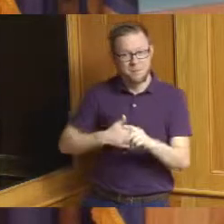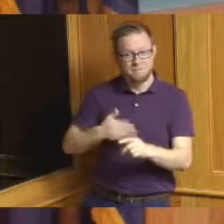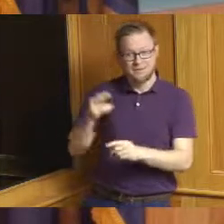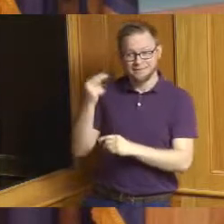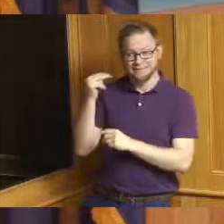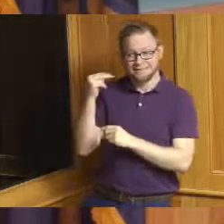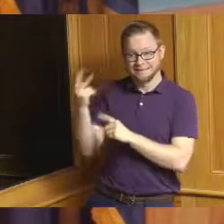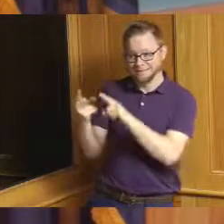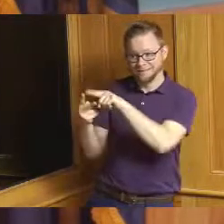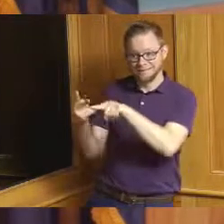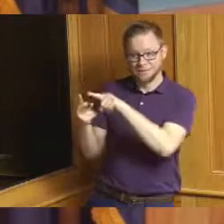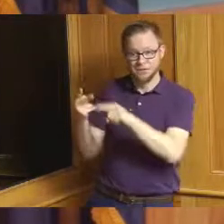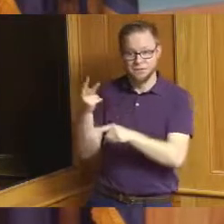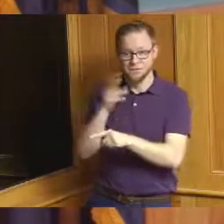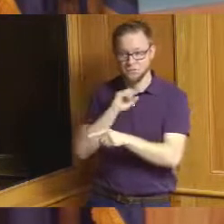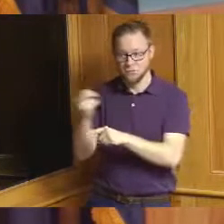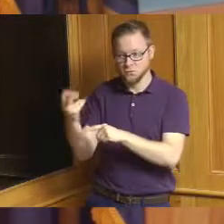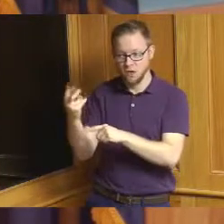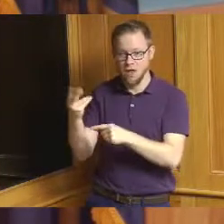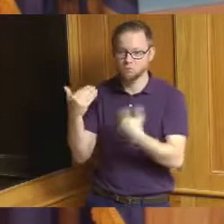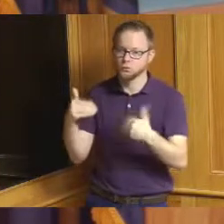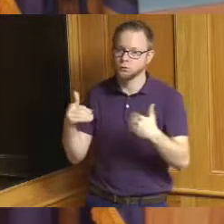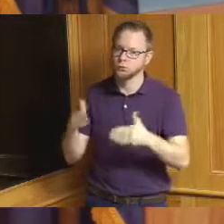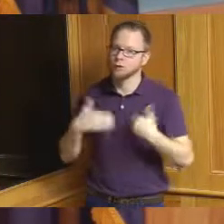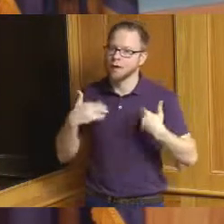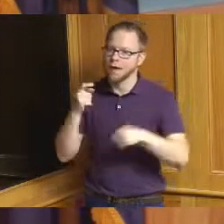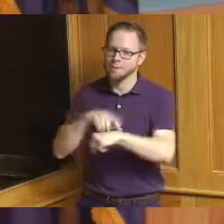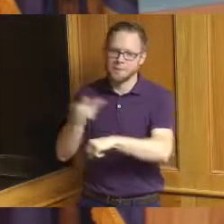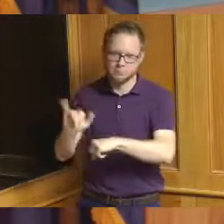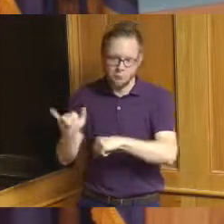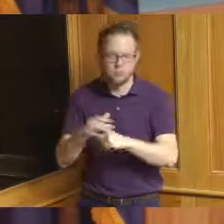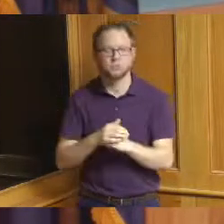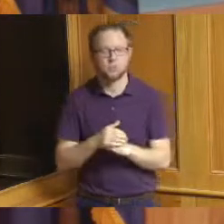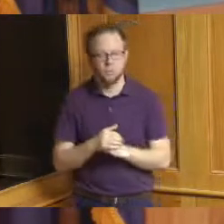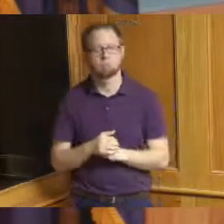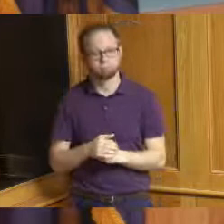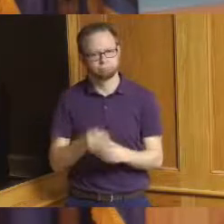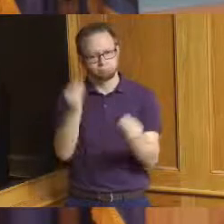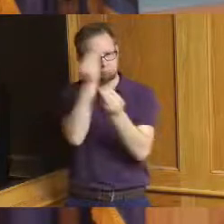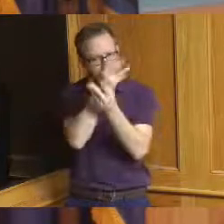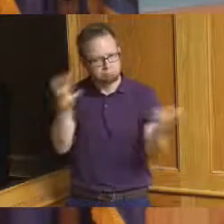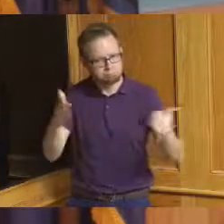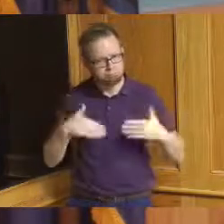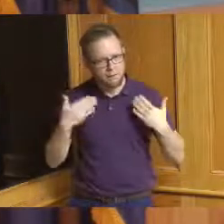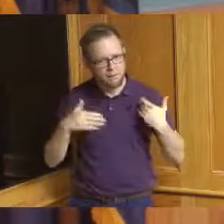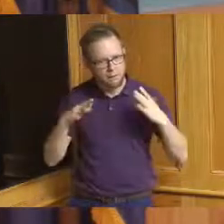so just wanted to say happy holidays and during this season and while we do have